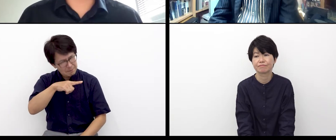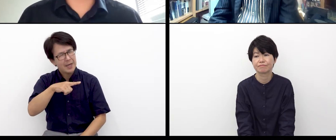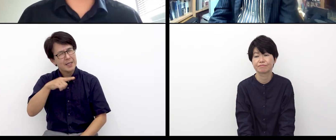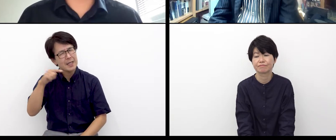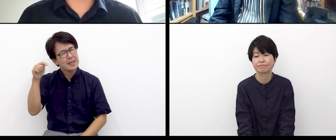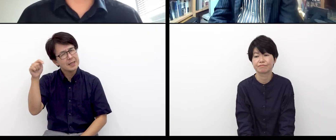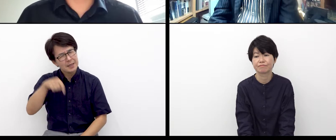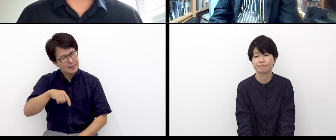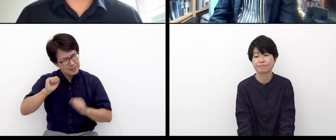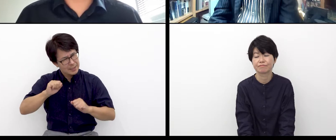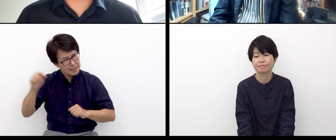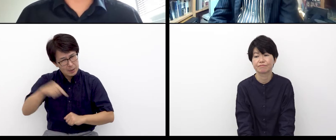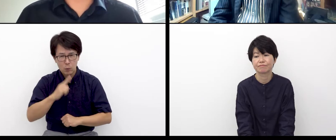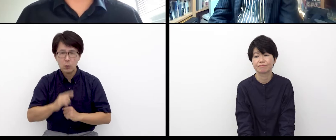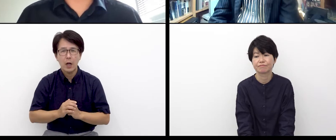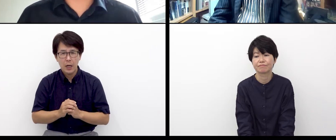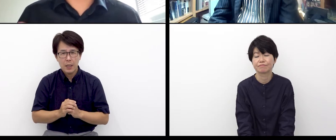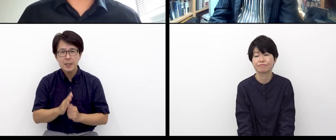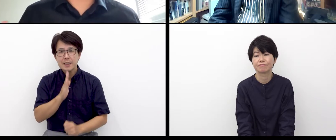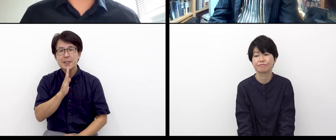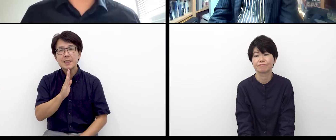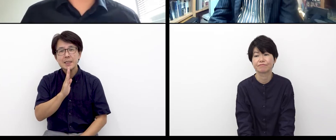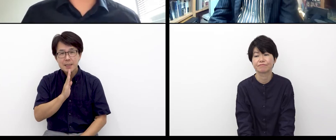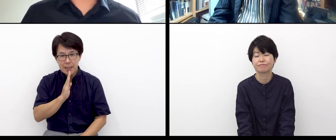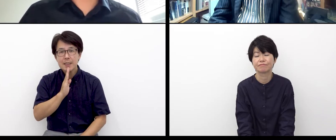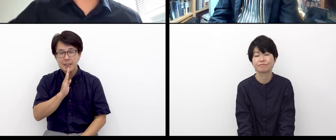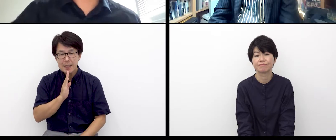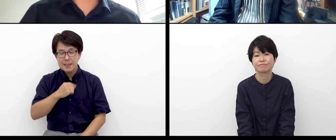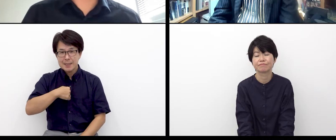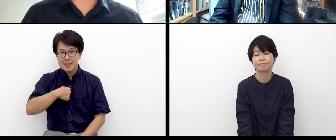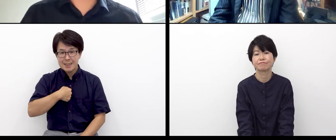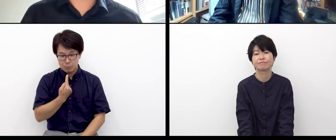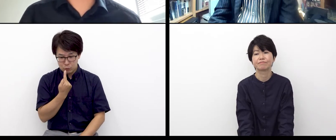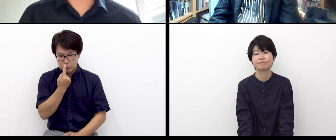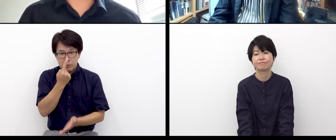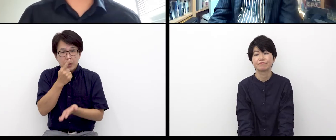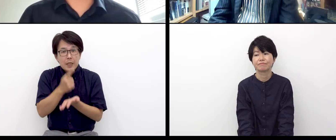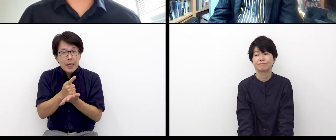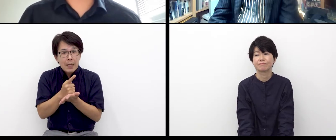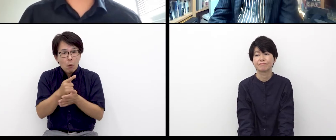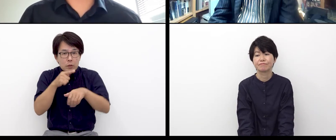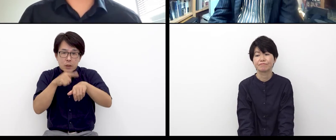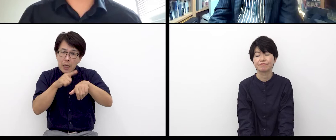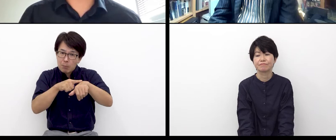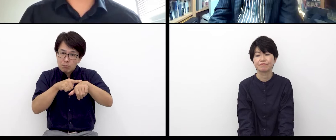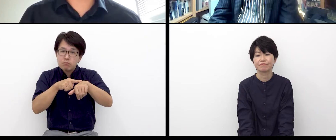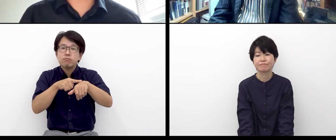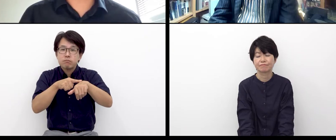And, in fact, we have much more time for ourselves than before coronavirus.